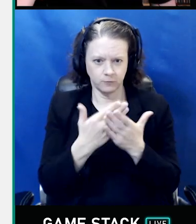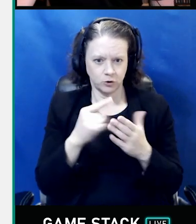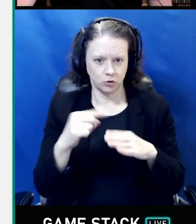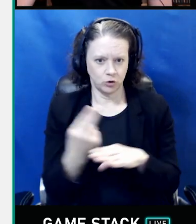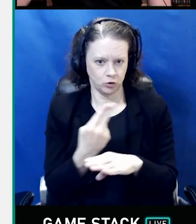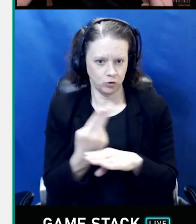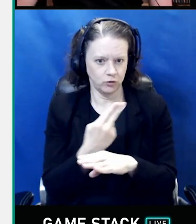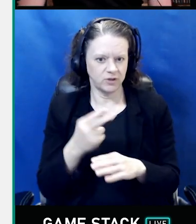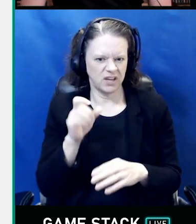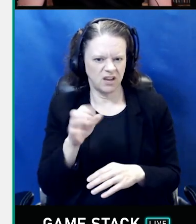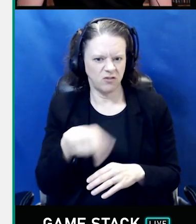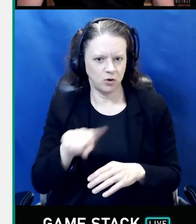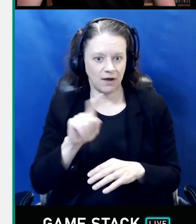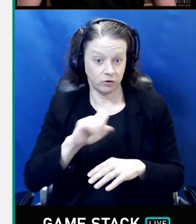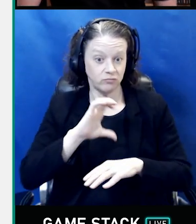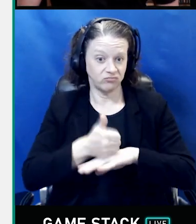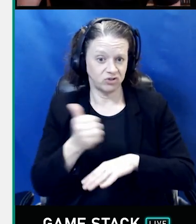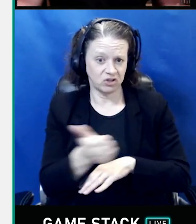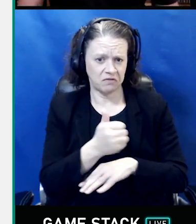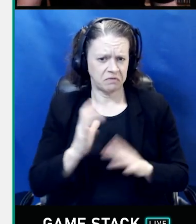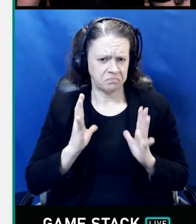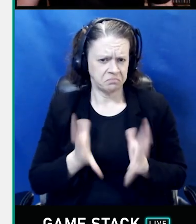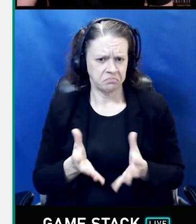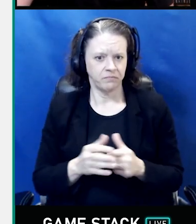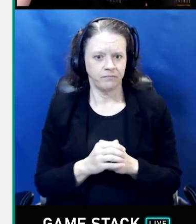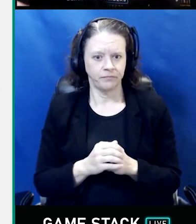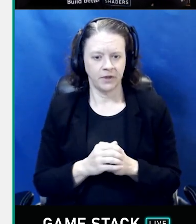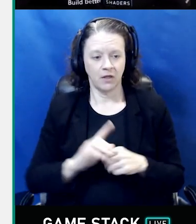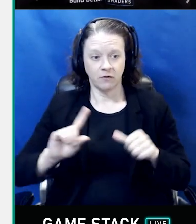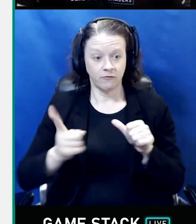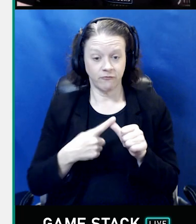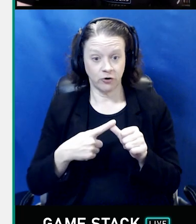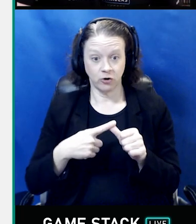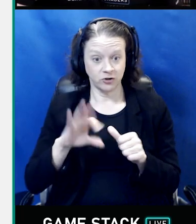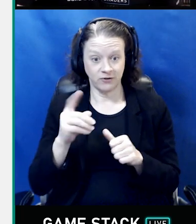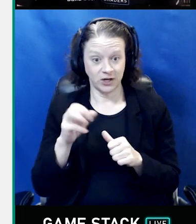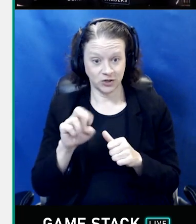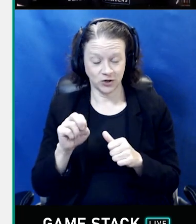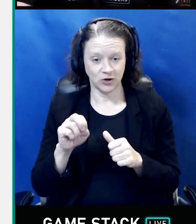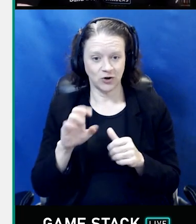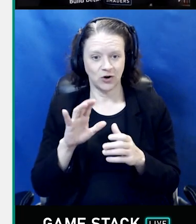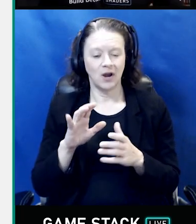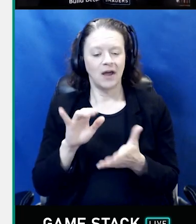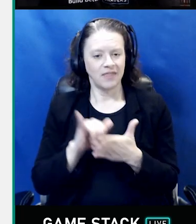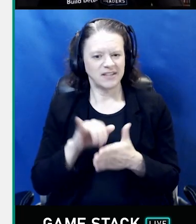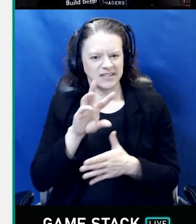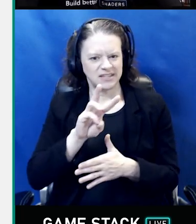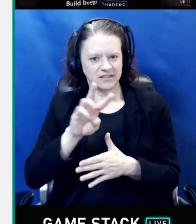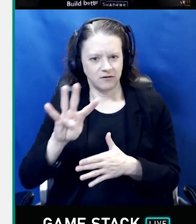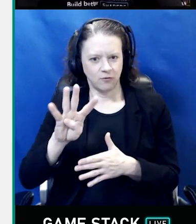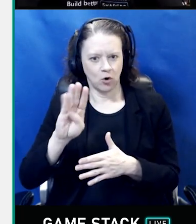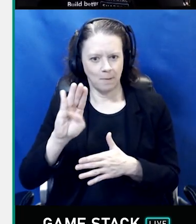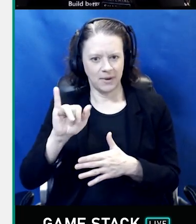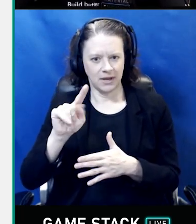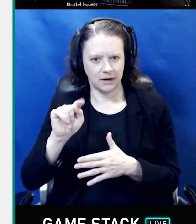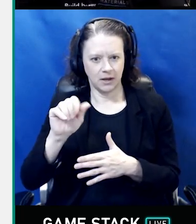So the first feature we're going to discuss that introduces a lot of intrinsics, as all of these do, is the 64 bit atomic operations.